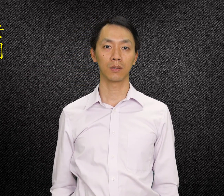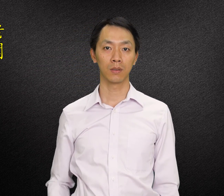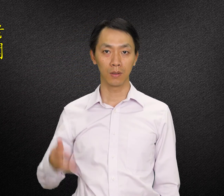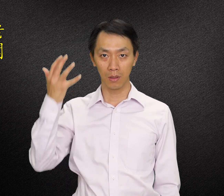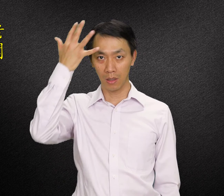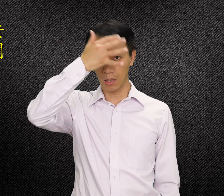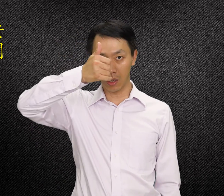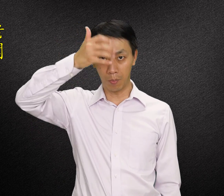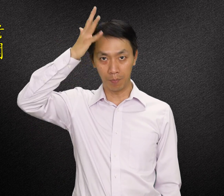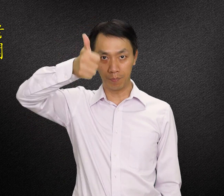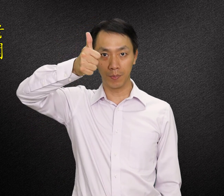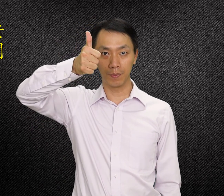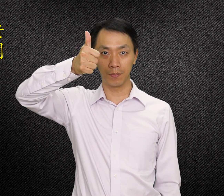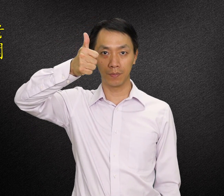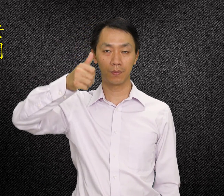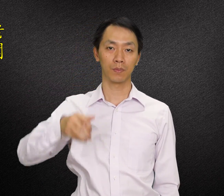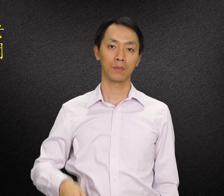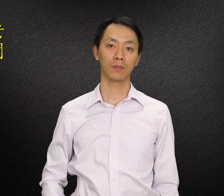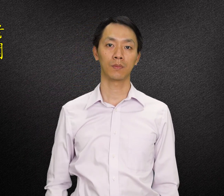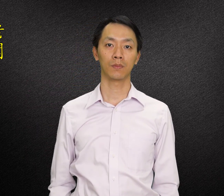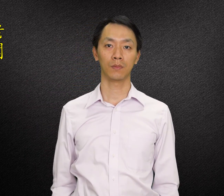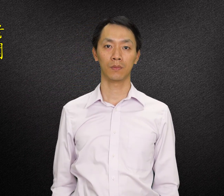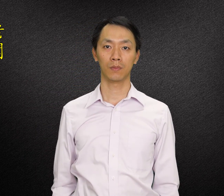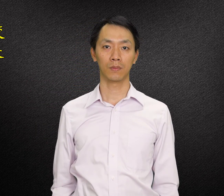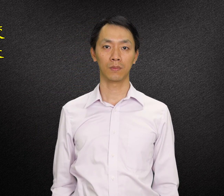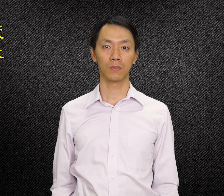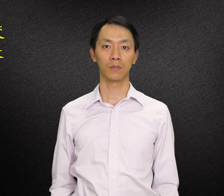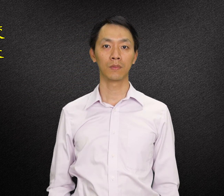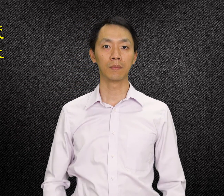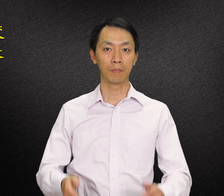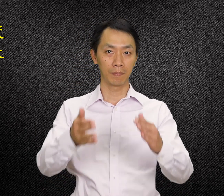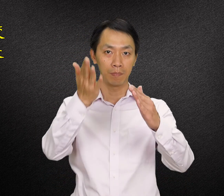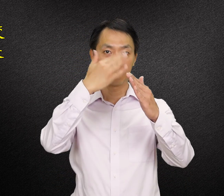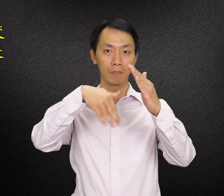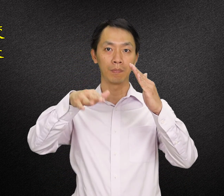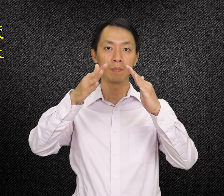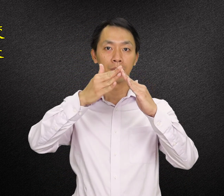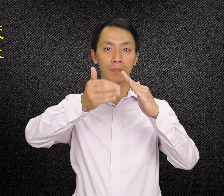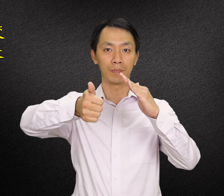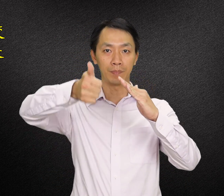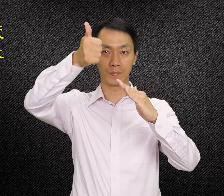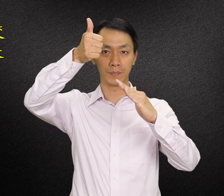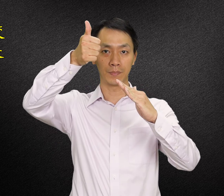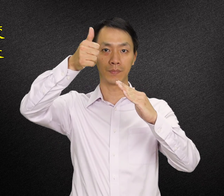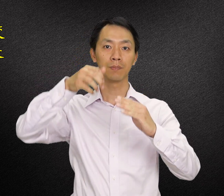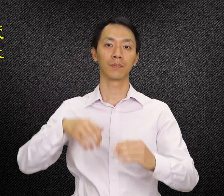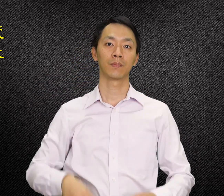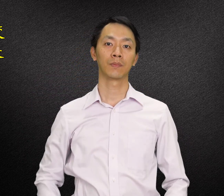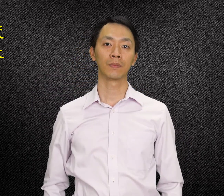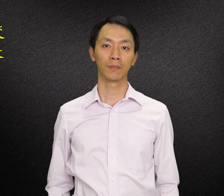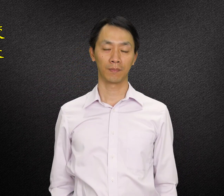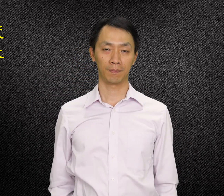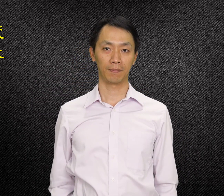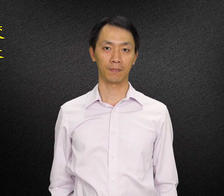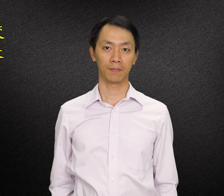boss (fast version) principal / president of a school